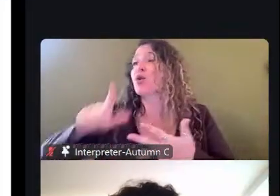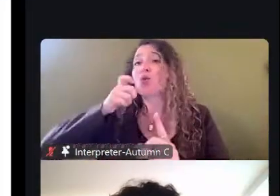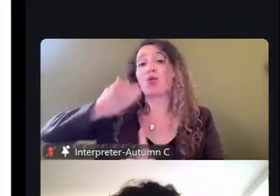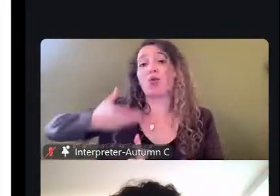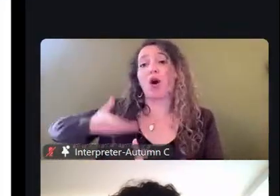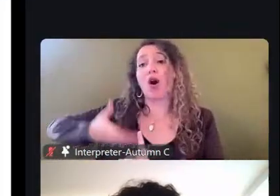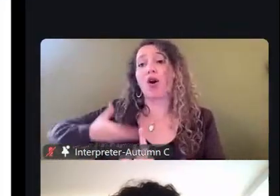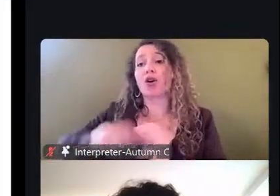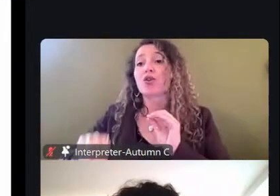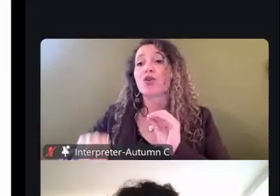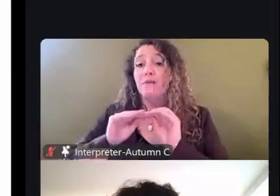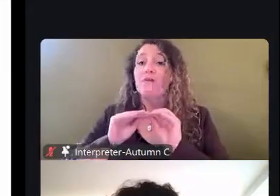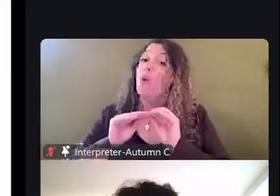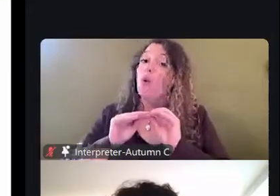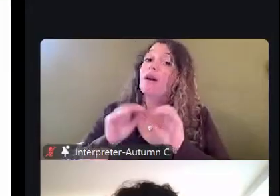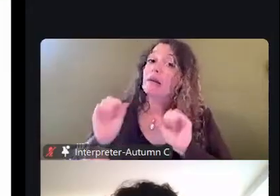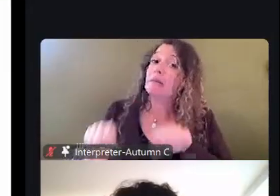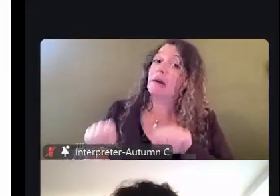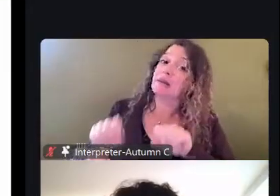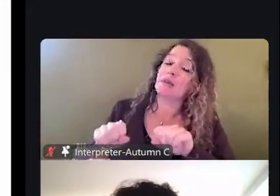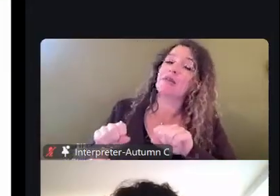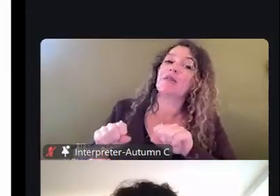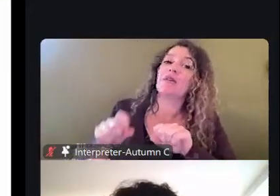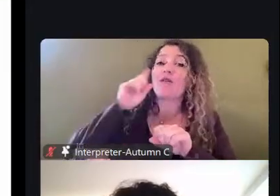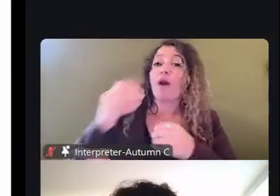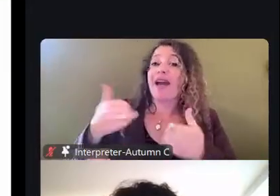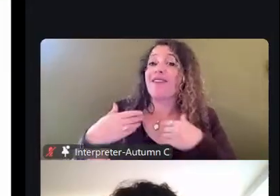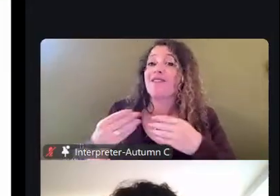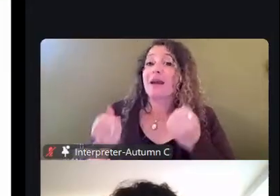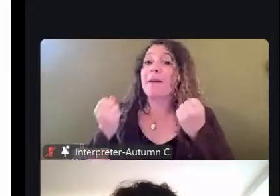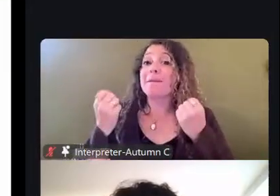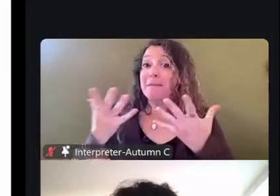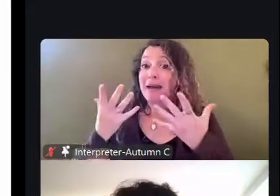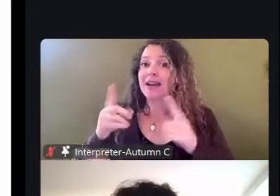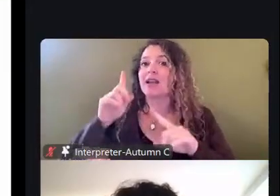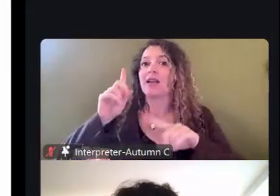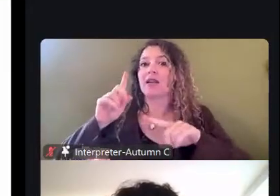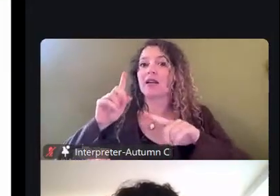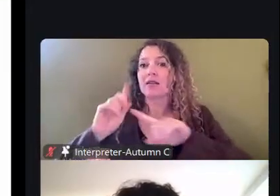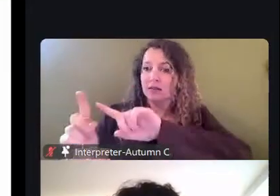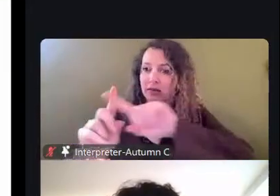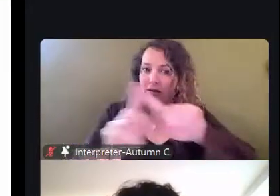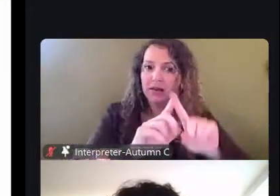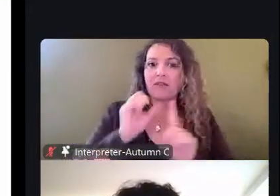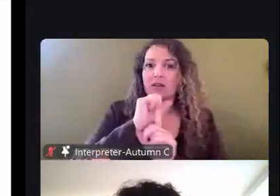you're more likely to have multiple conditions. And also of course, polypharmacy with diabetes.